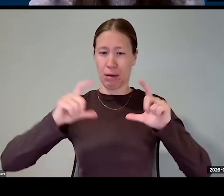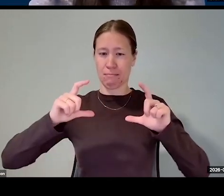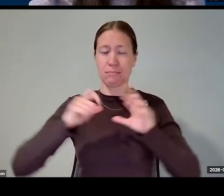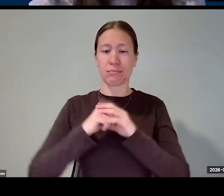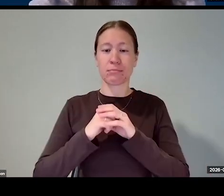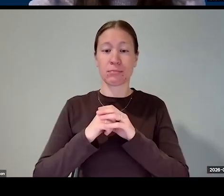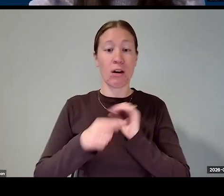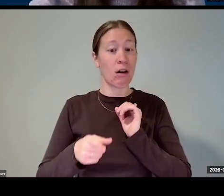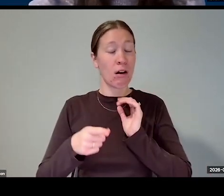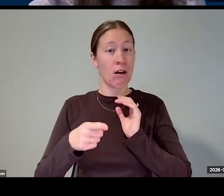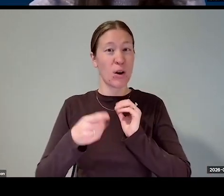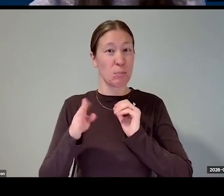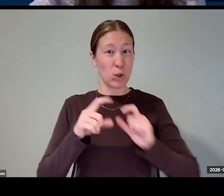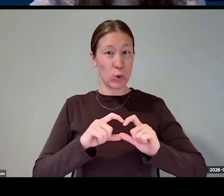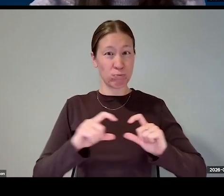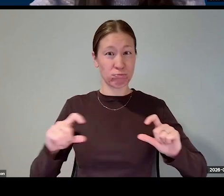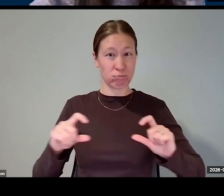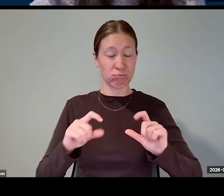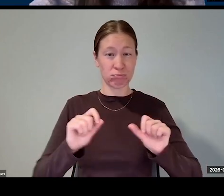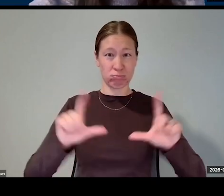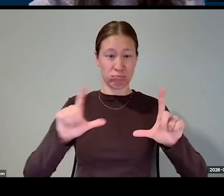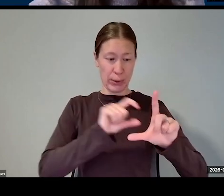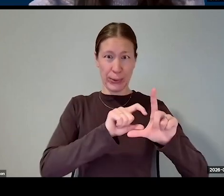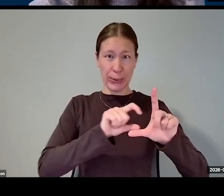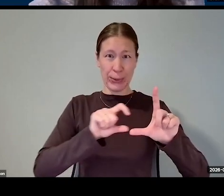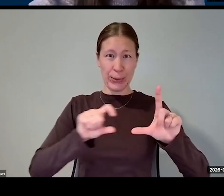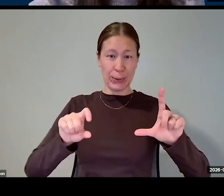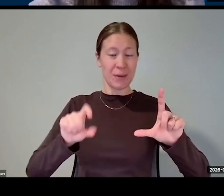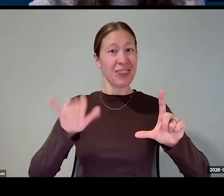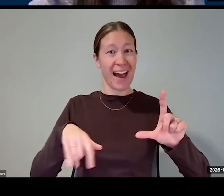There we go, and Google gives me this shortcut option